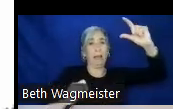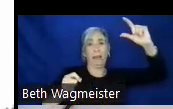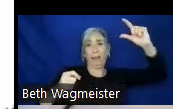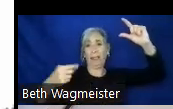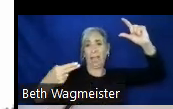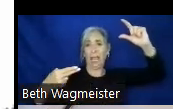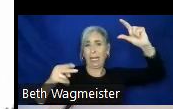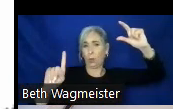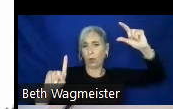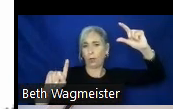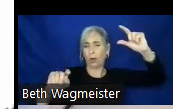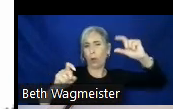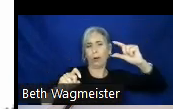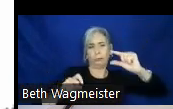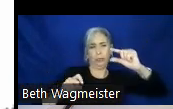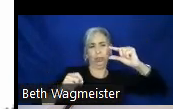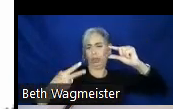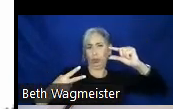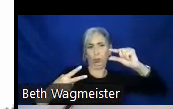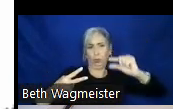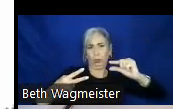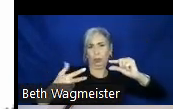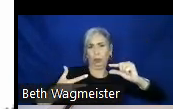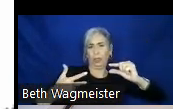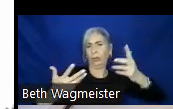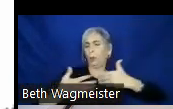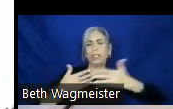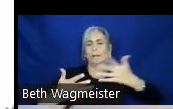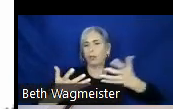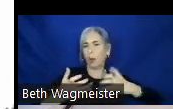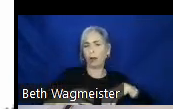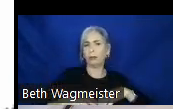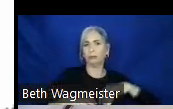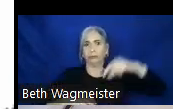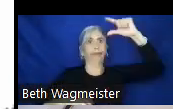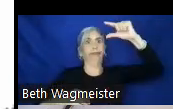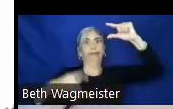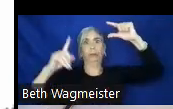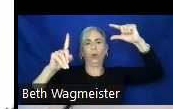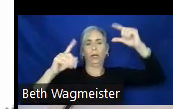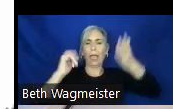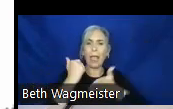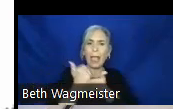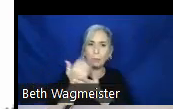I want the heading that is number two in the heading hierarchy. The reason that is helpful,